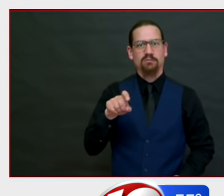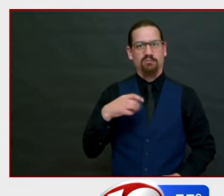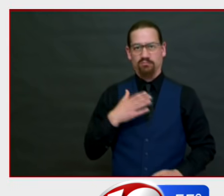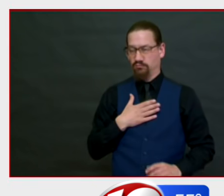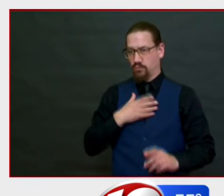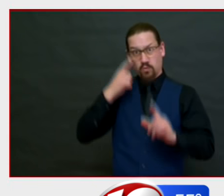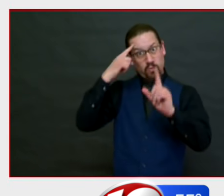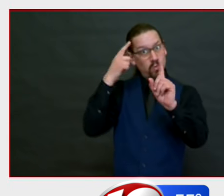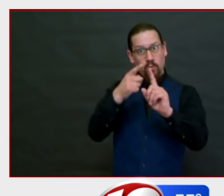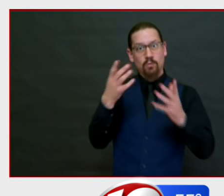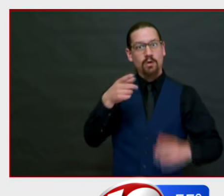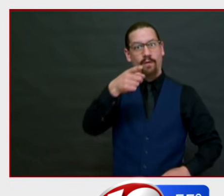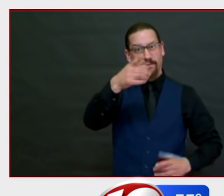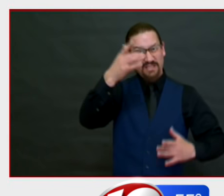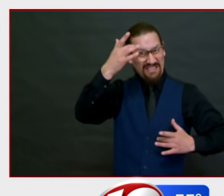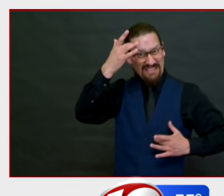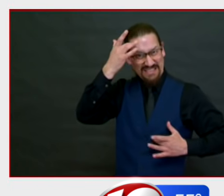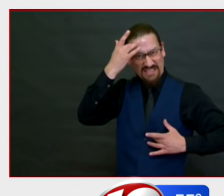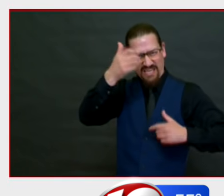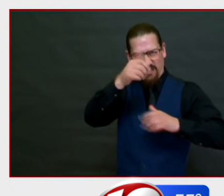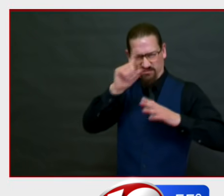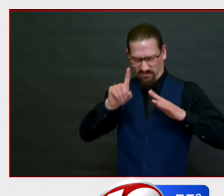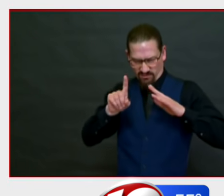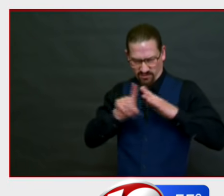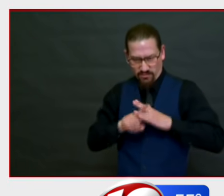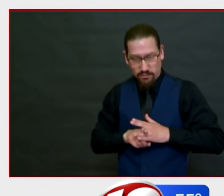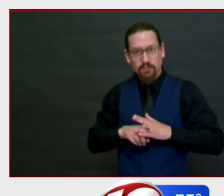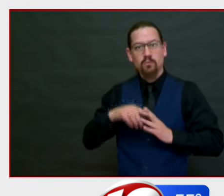YOU CAN GET TESTED AND GET RESULTS. THAT WAS OUR -- THAT IS OUR